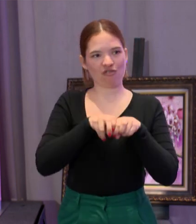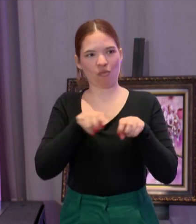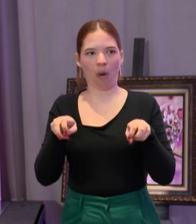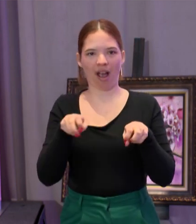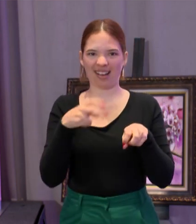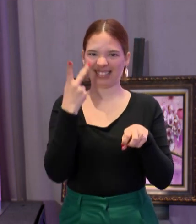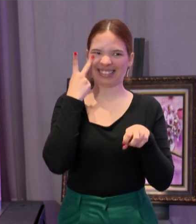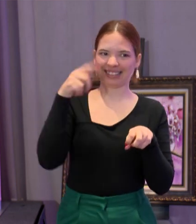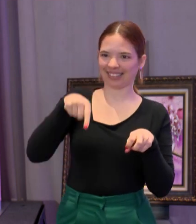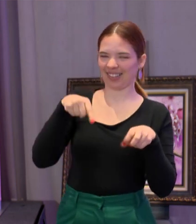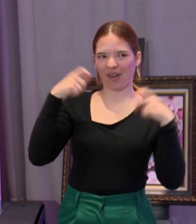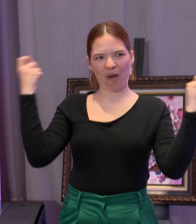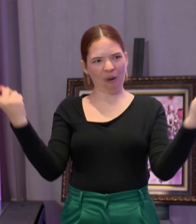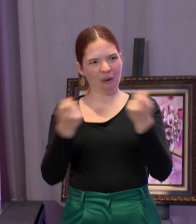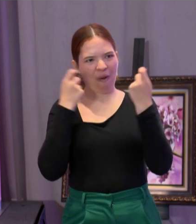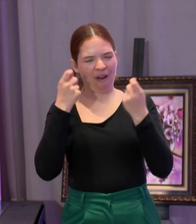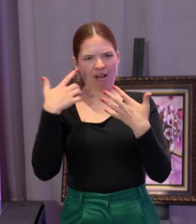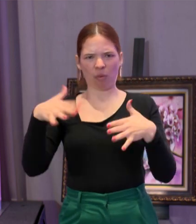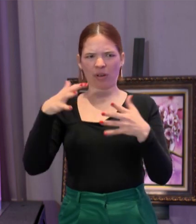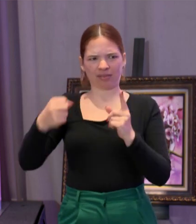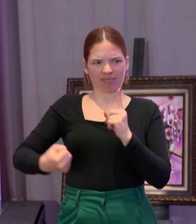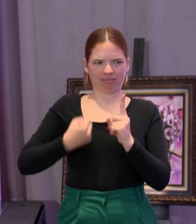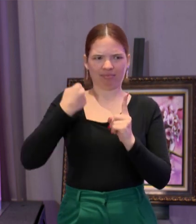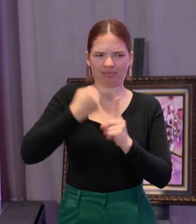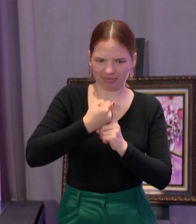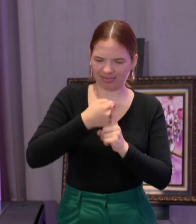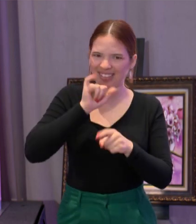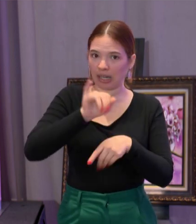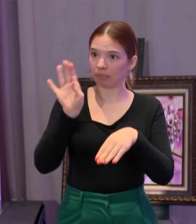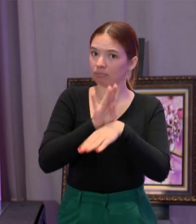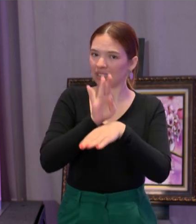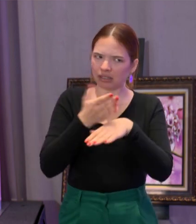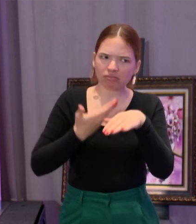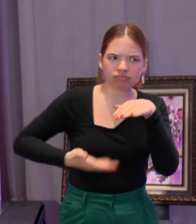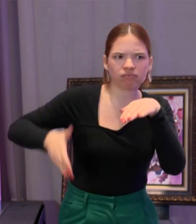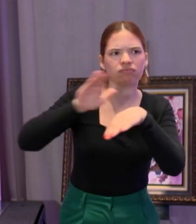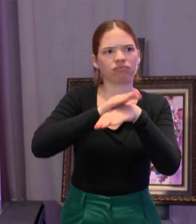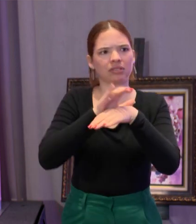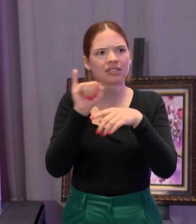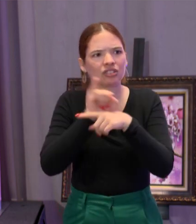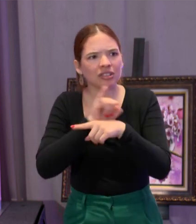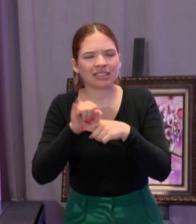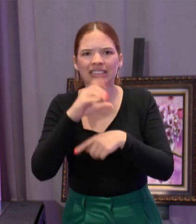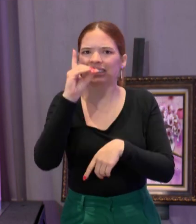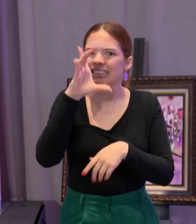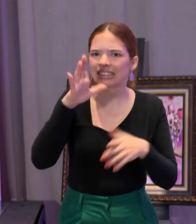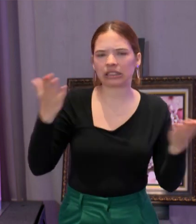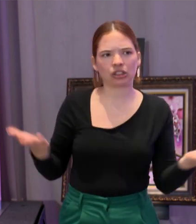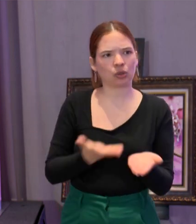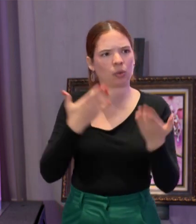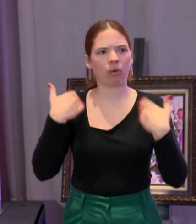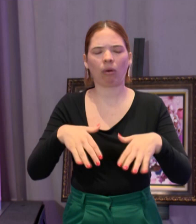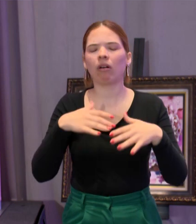A FRONT ROW OF WATCHING WHAT THIS FESTIVAL HAS DONE FOR MY BUSINESS, OUR INDUSTRY AND OUR CITY IS JUST INCREDIBLE SO I